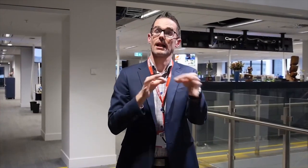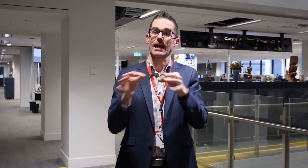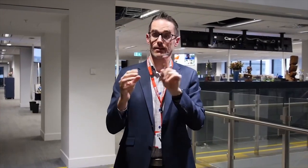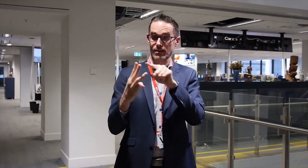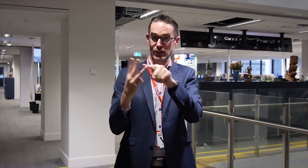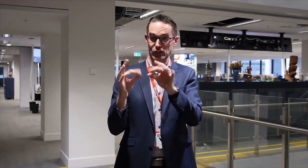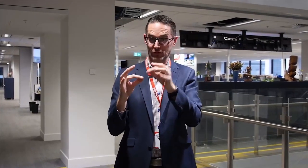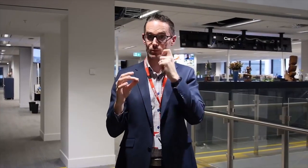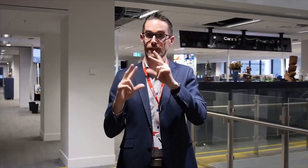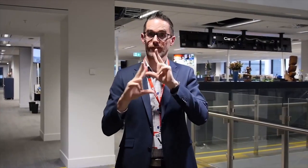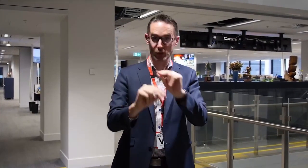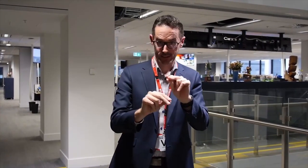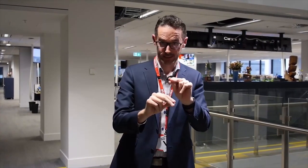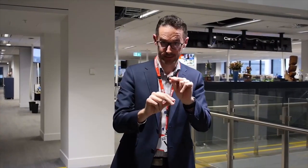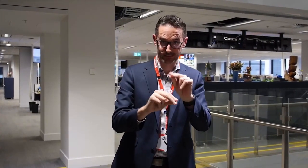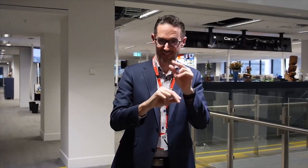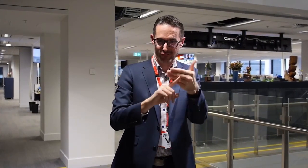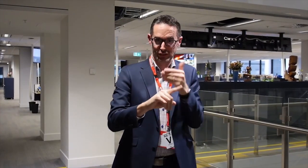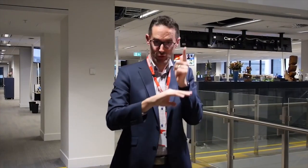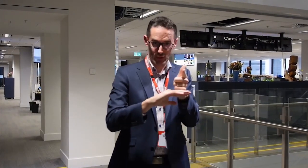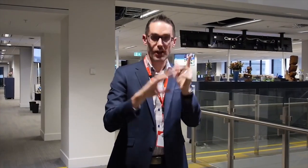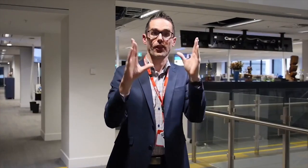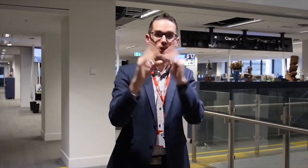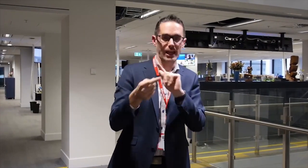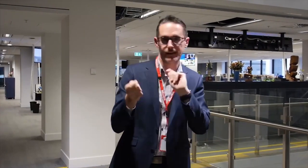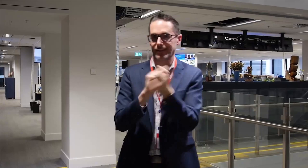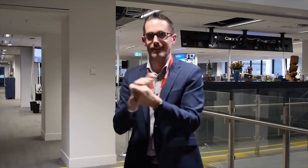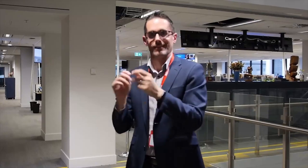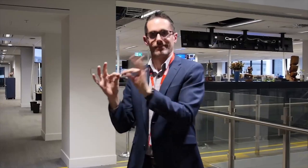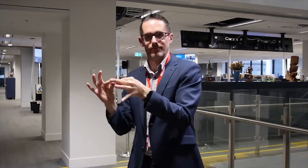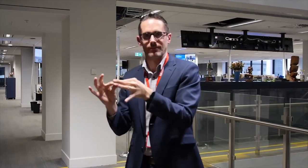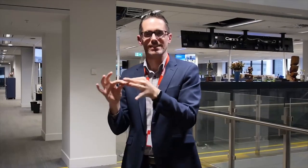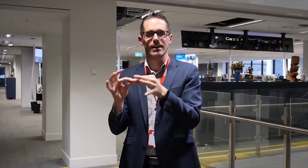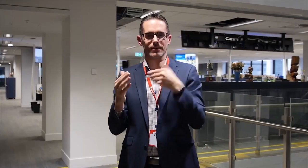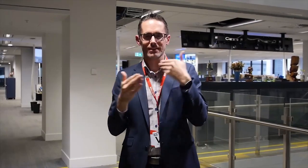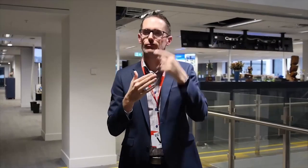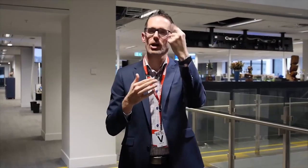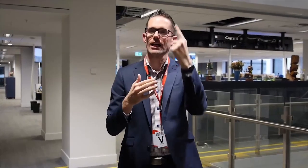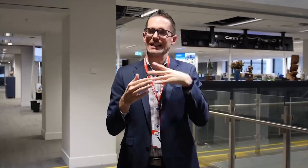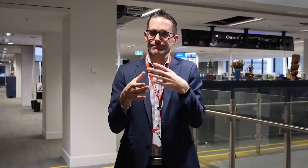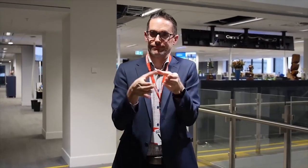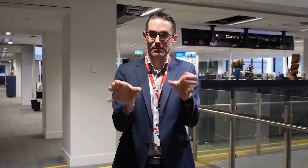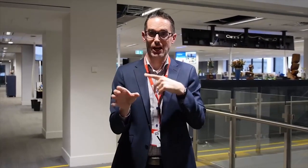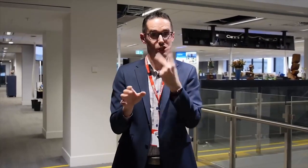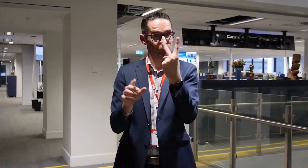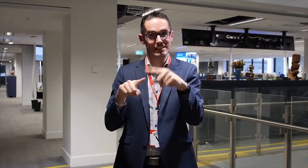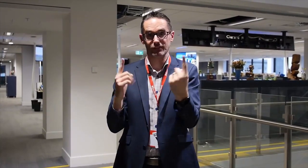together to provide the English to Auslan interpretation and the pre-recorded Auslan to English translation. We soon realised that we needed to change our approach by separating the tasks, as we realised